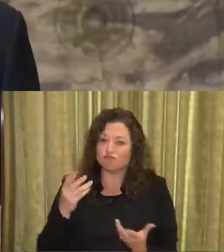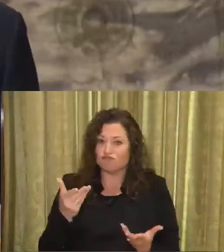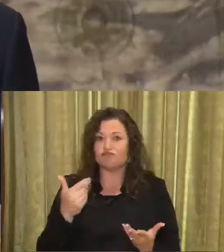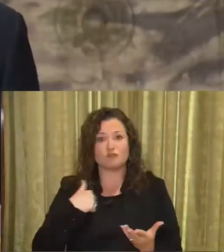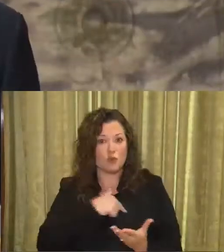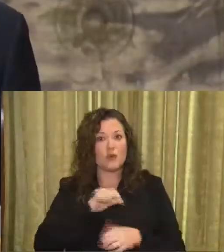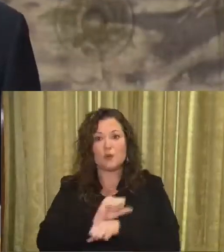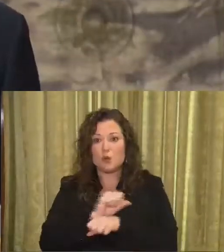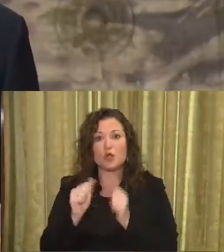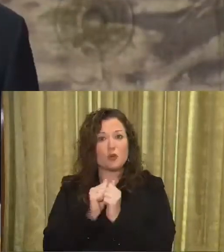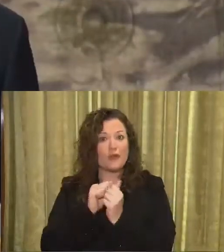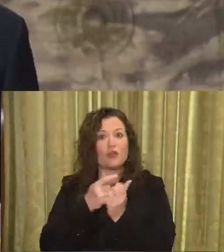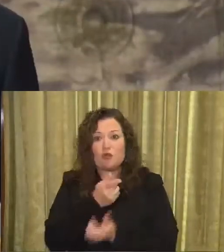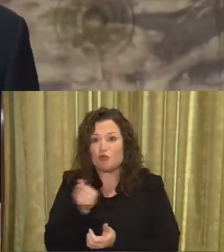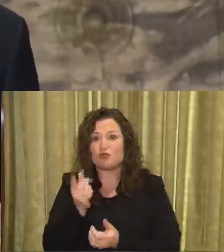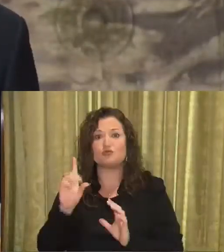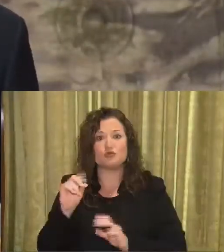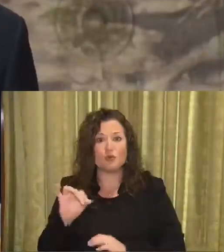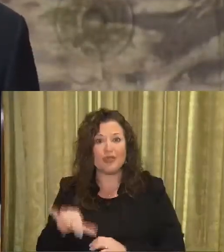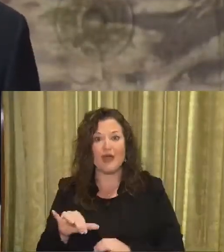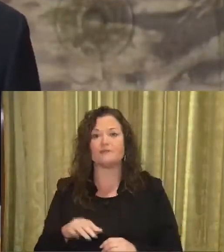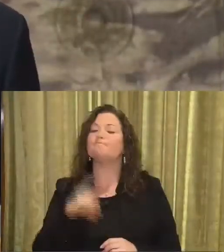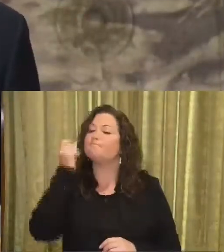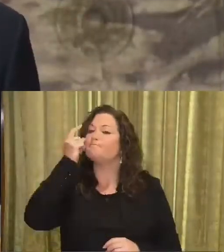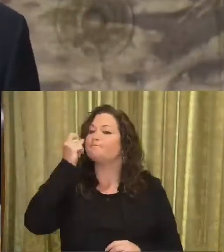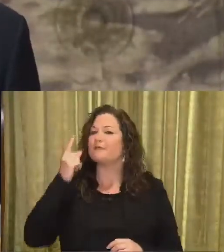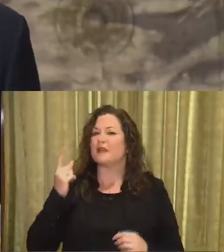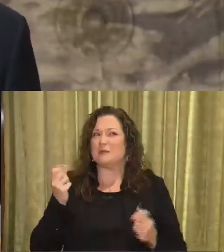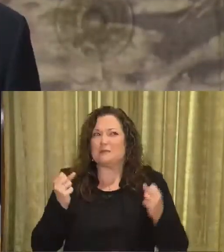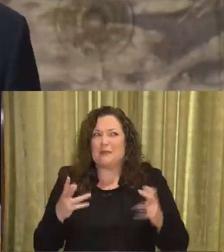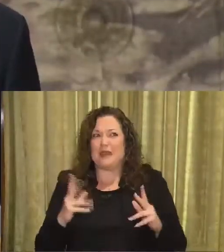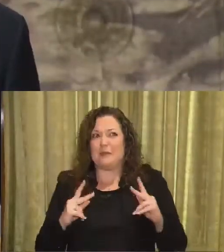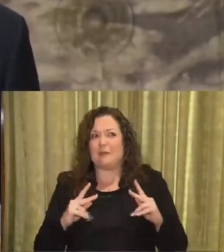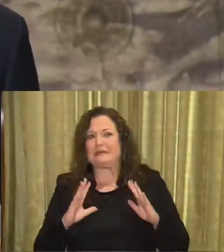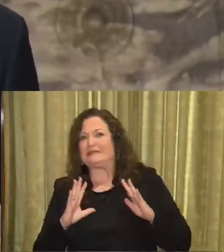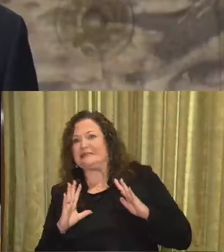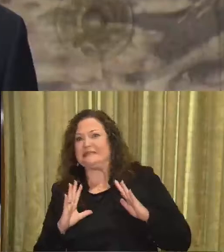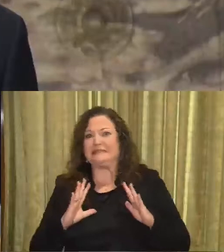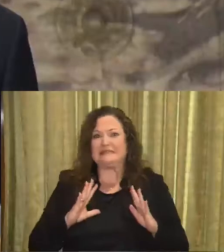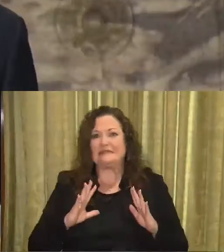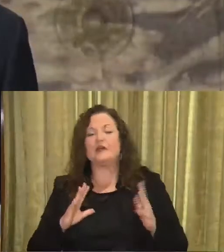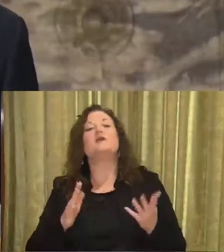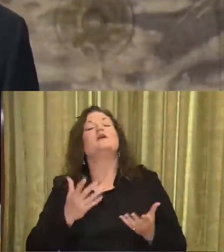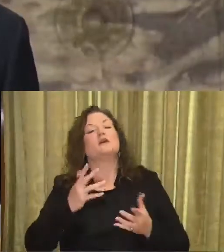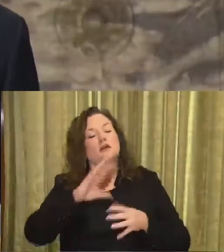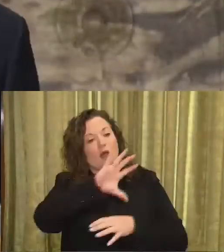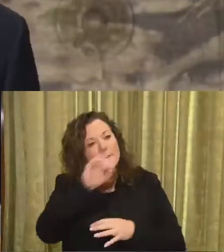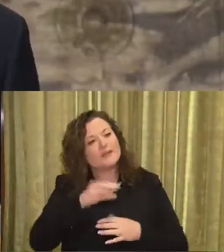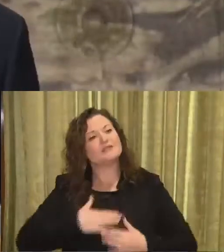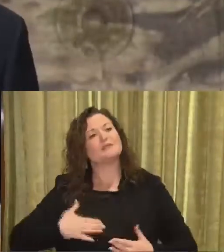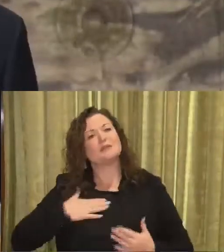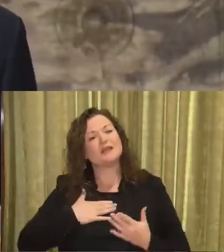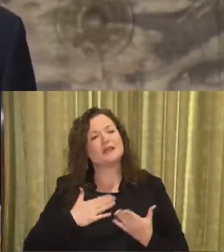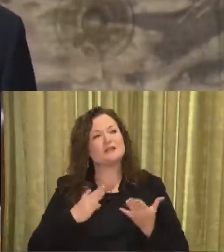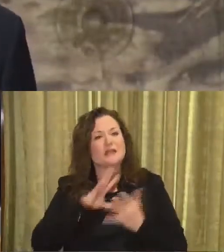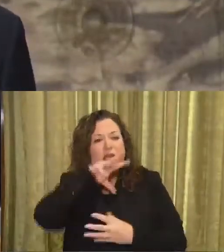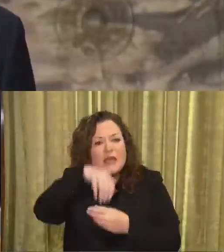And then there's a lot of hesitancy out there, and so we need the employers to be engaged and informing, educating and answering questions.